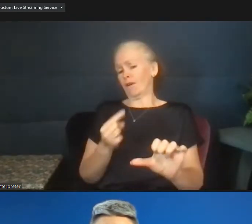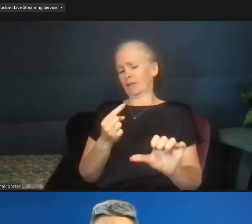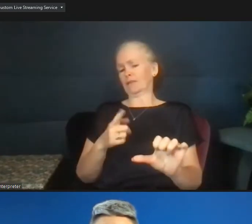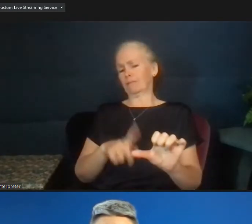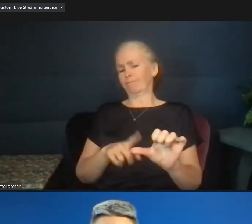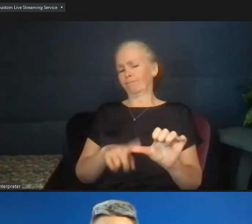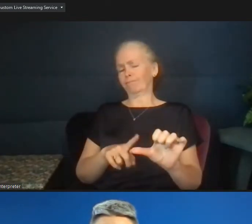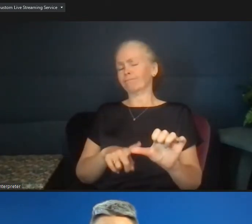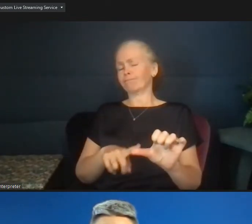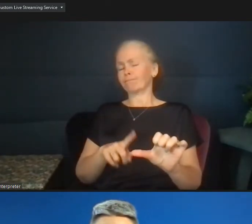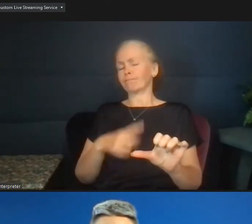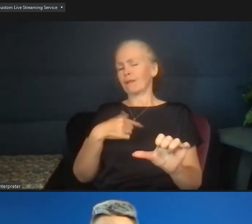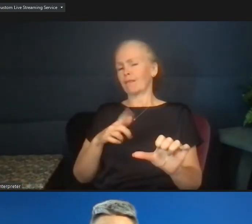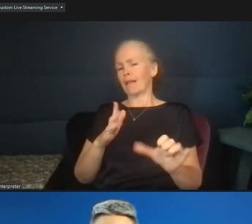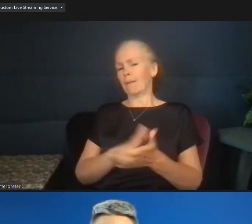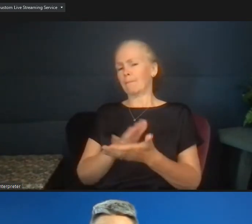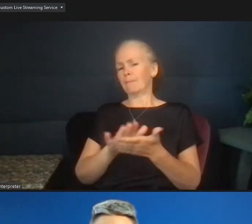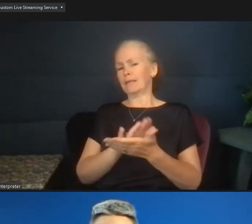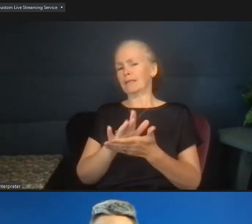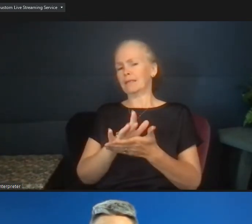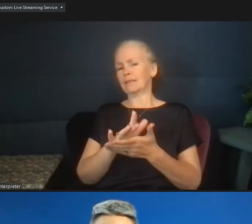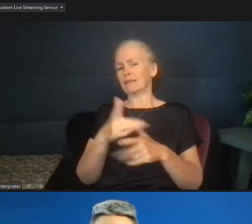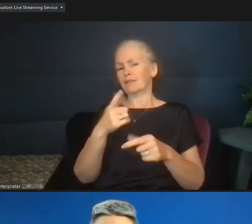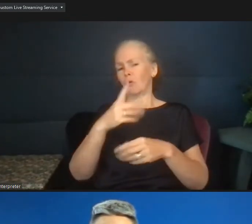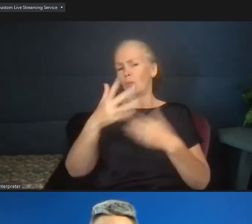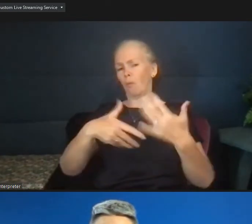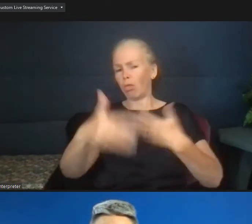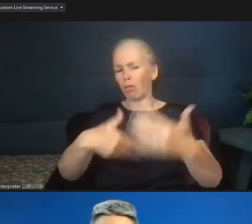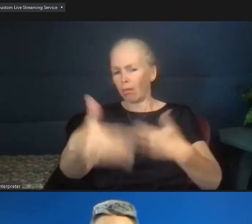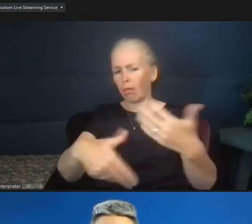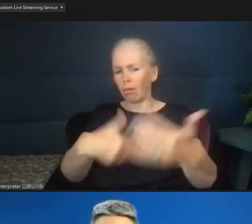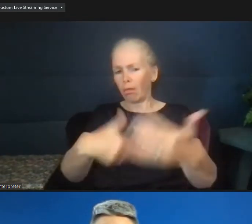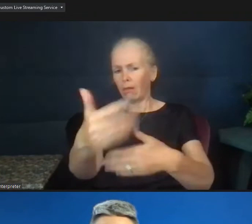that inherently leads to a snowball effect where you start going to your other meetings